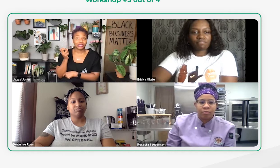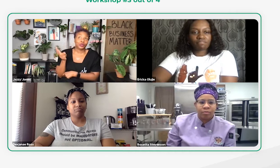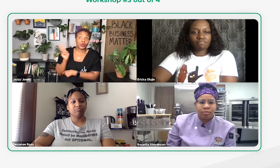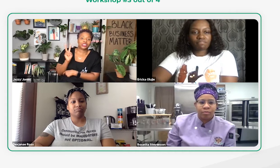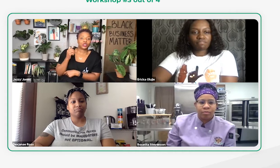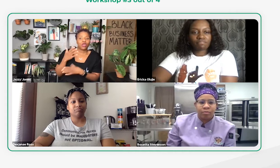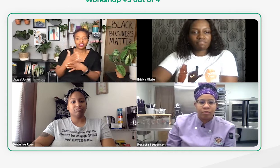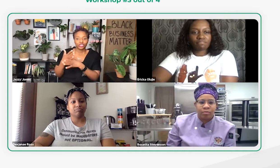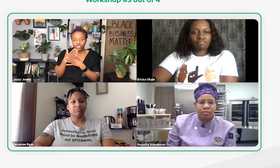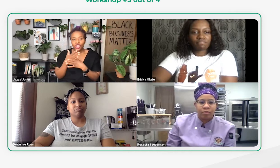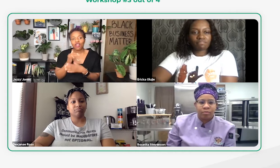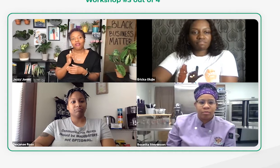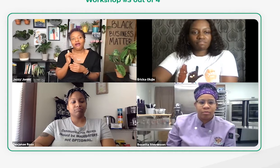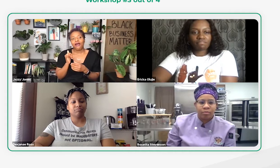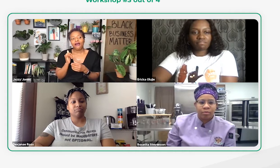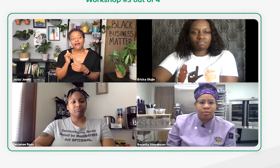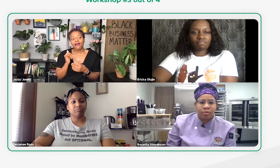have you used because last week or the week ago